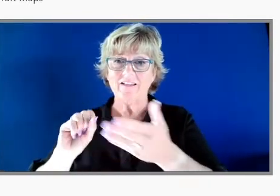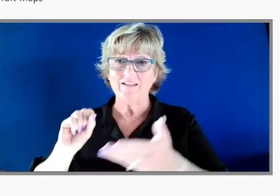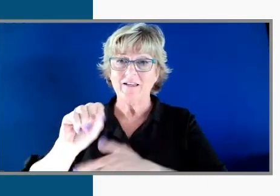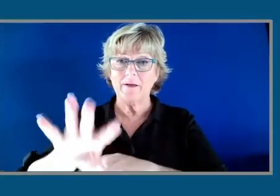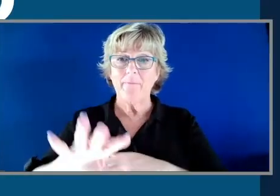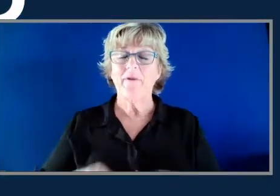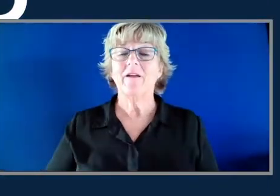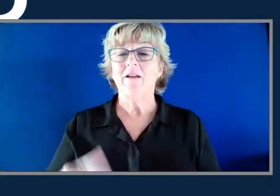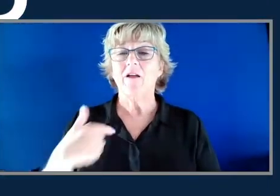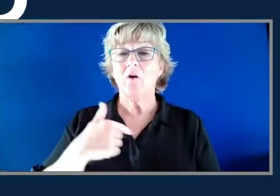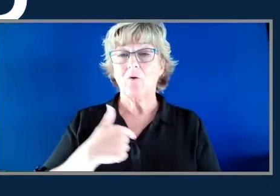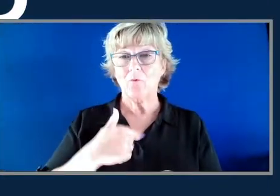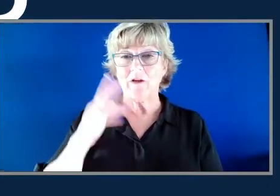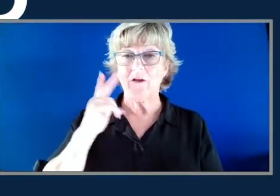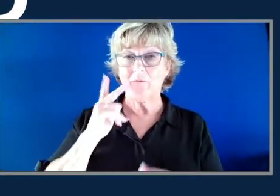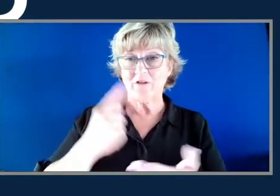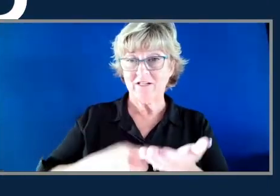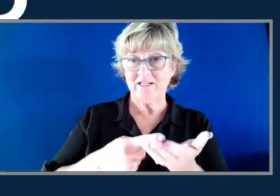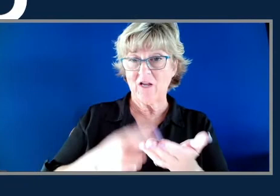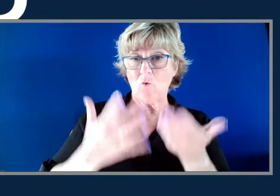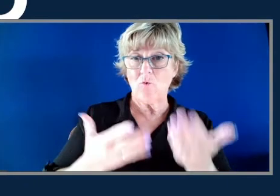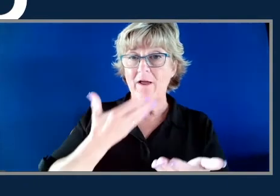Studio: let's discuss which tools are right for you step one.